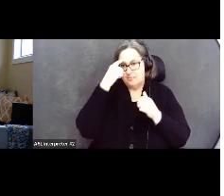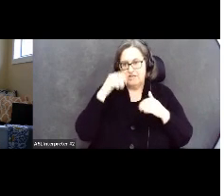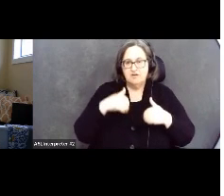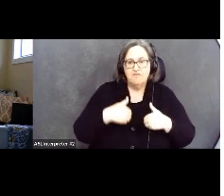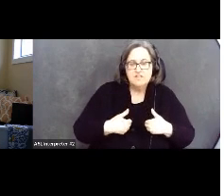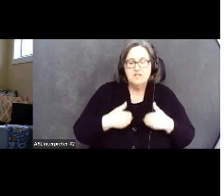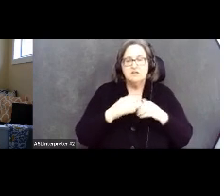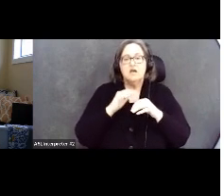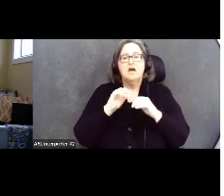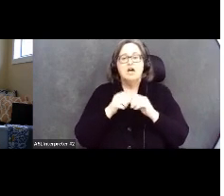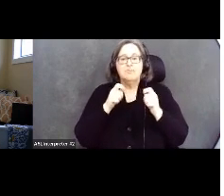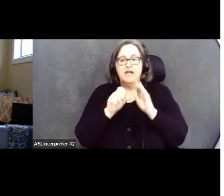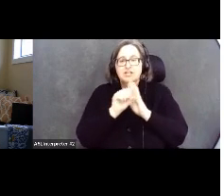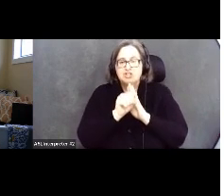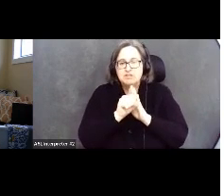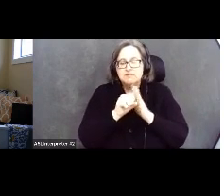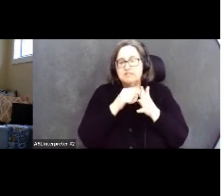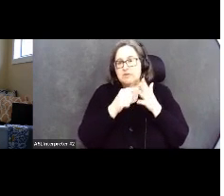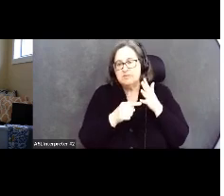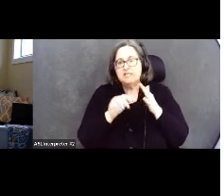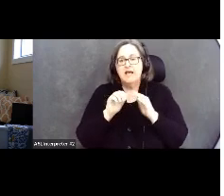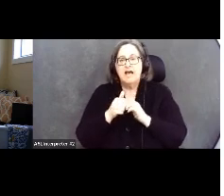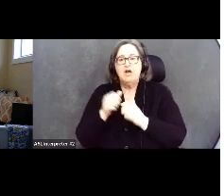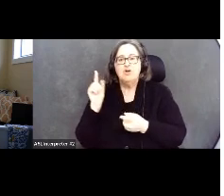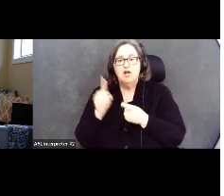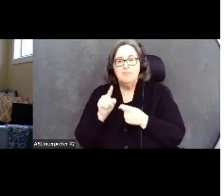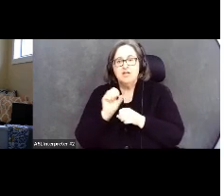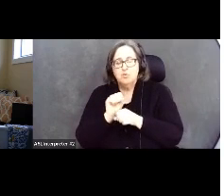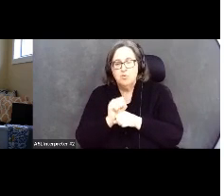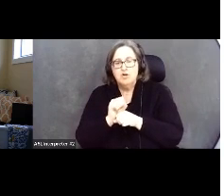back their work and how to get them grades and mastery of the material.